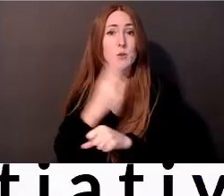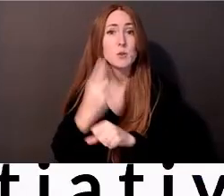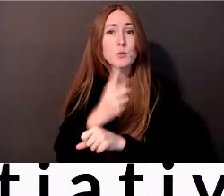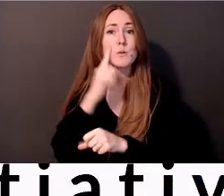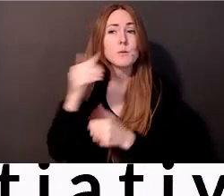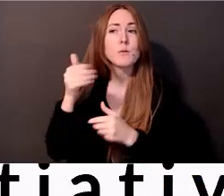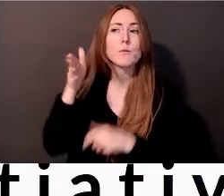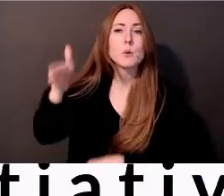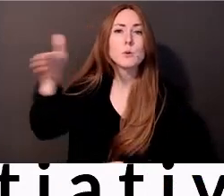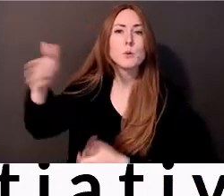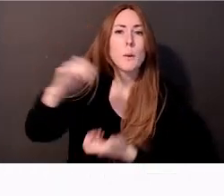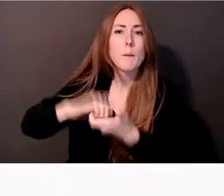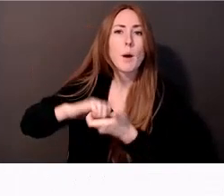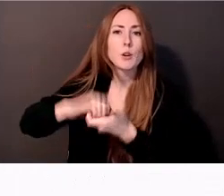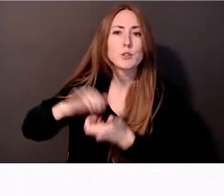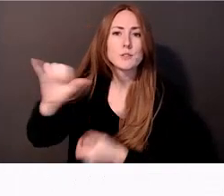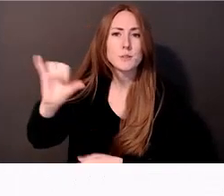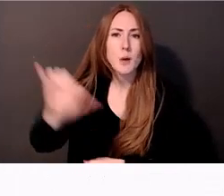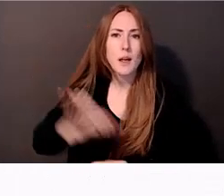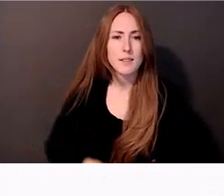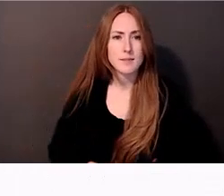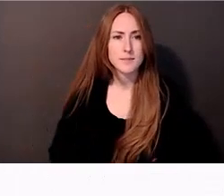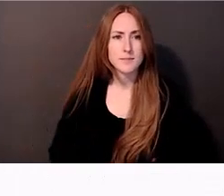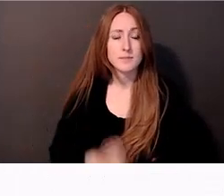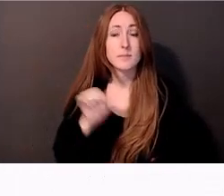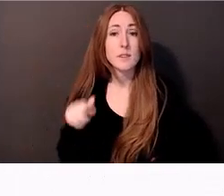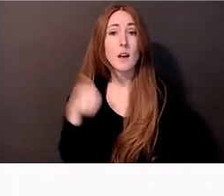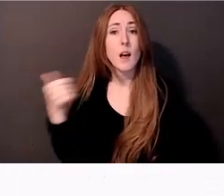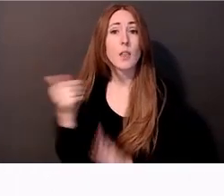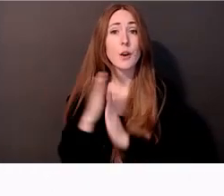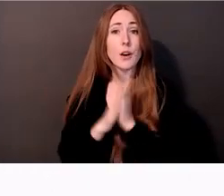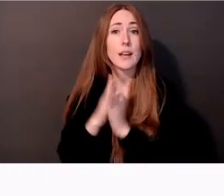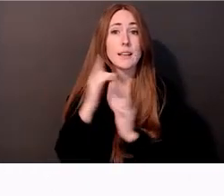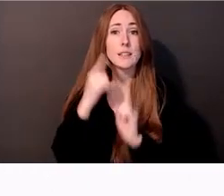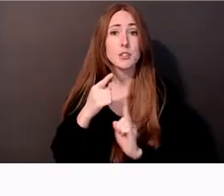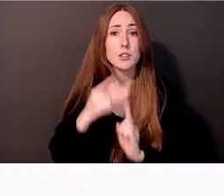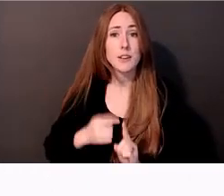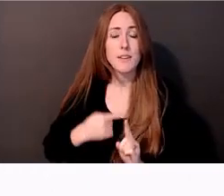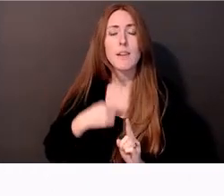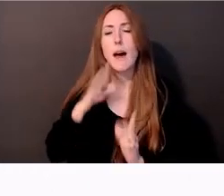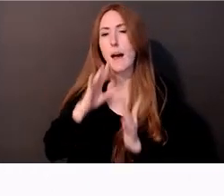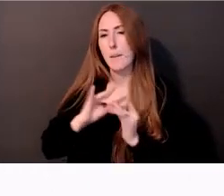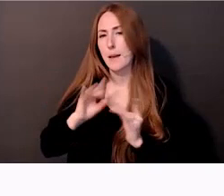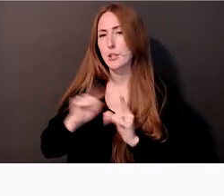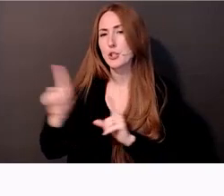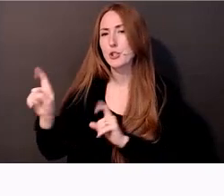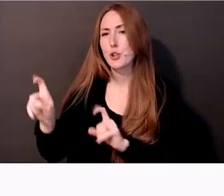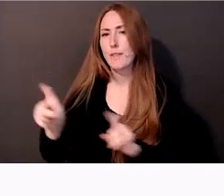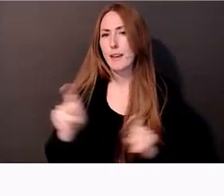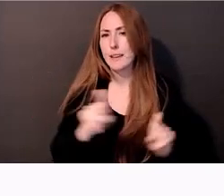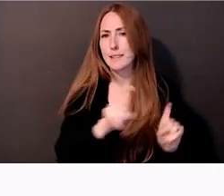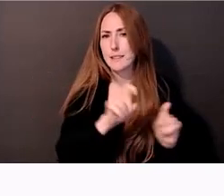Other initiatives that we have, as I mentioned, we do surveys. In order to understand what are those barriers